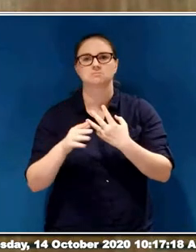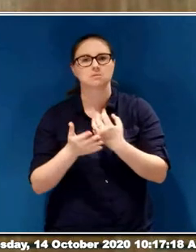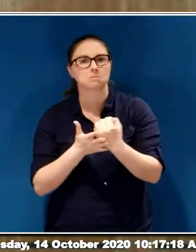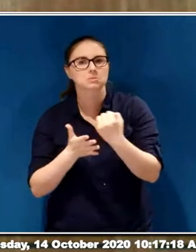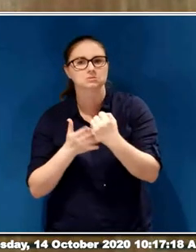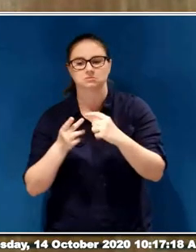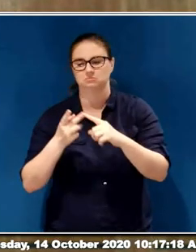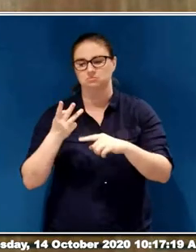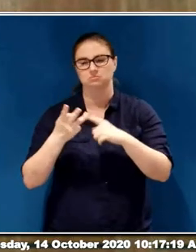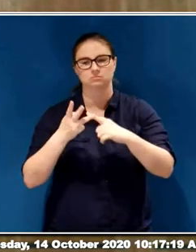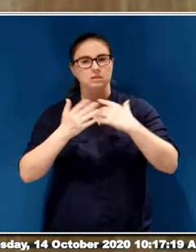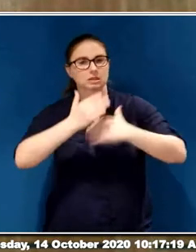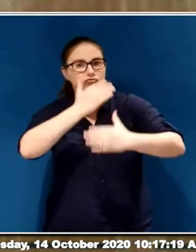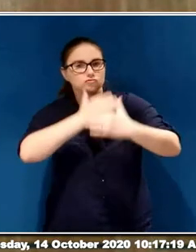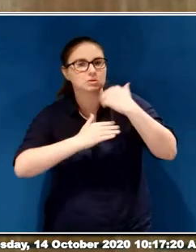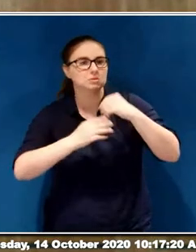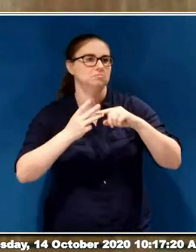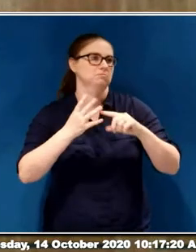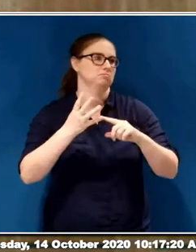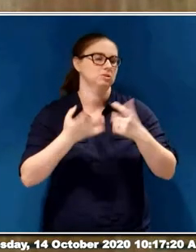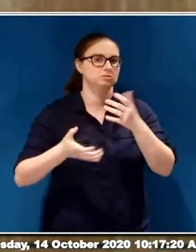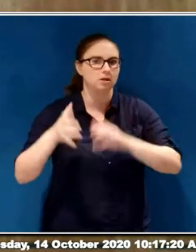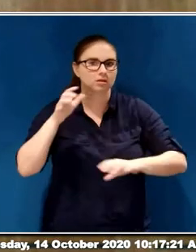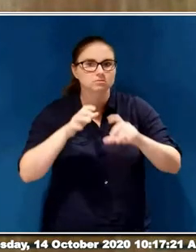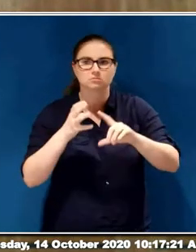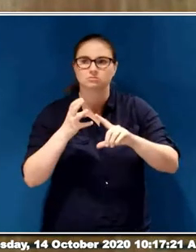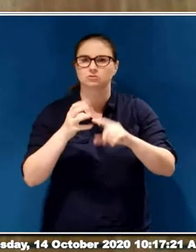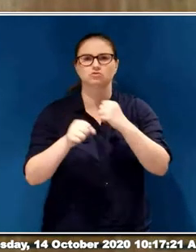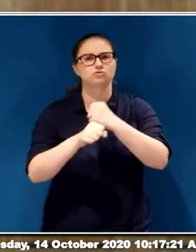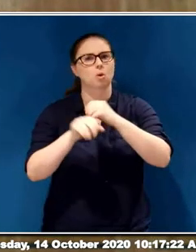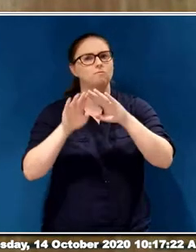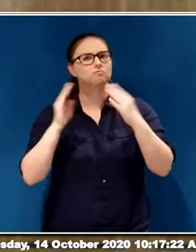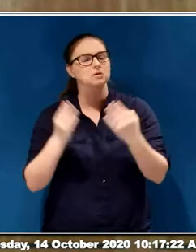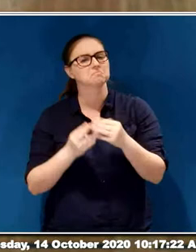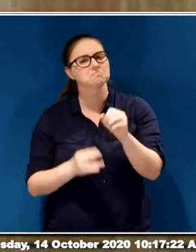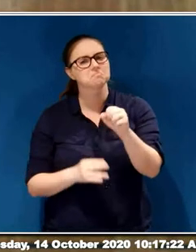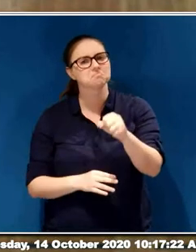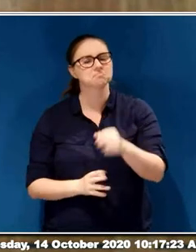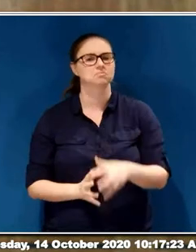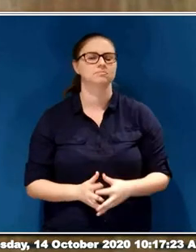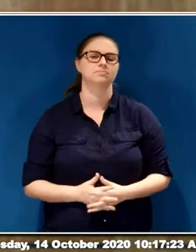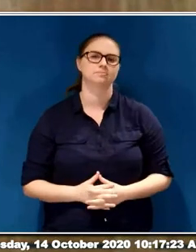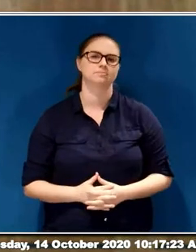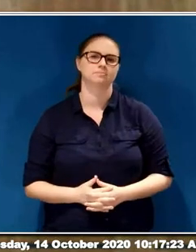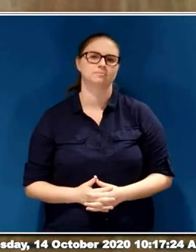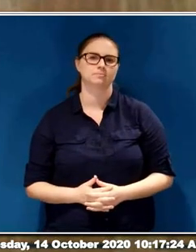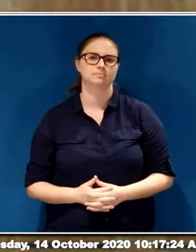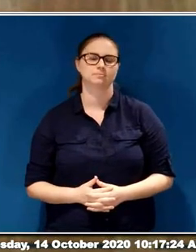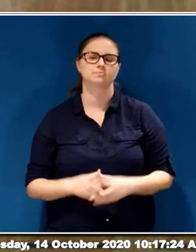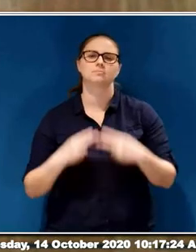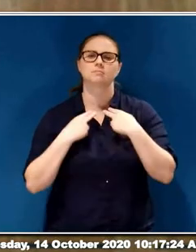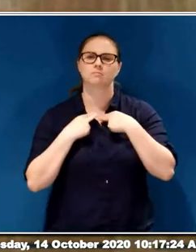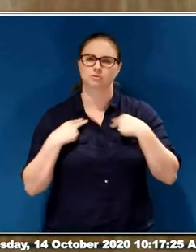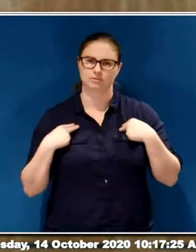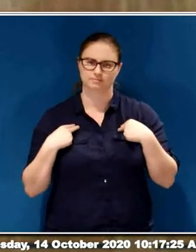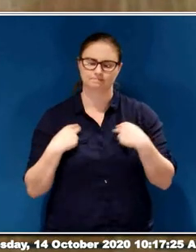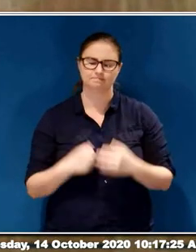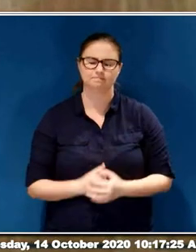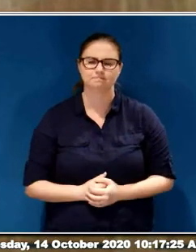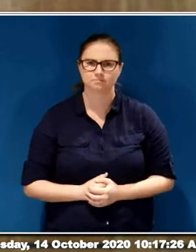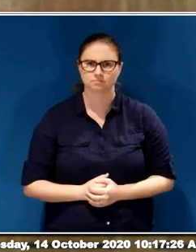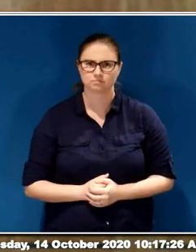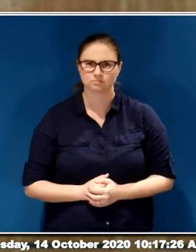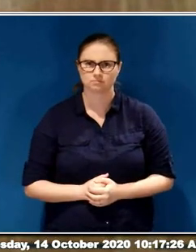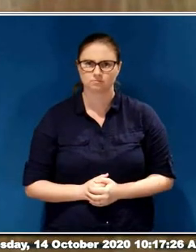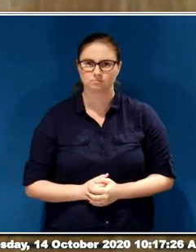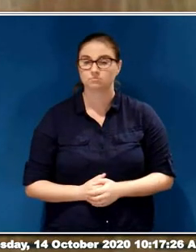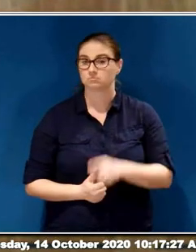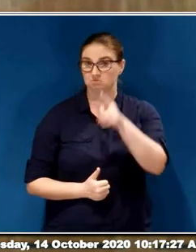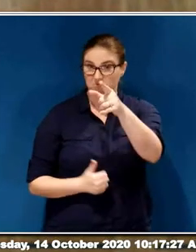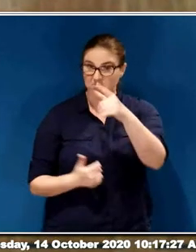And did you feel that those supports were of benefit to Kobe?